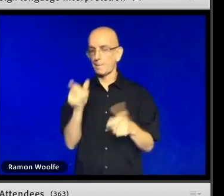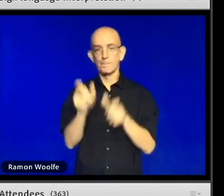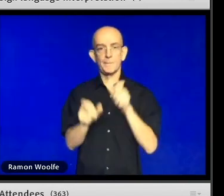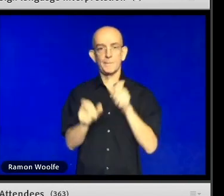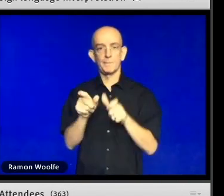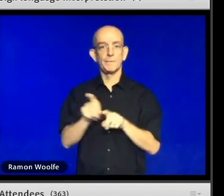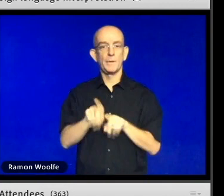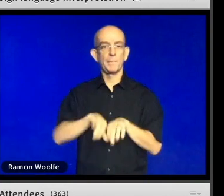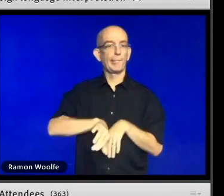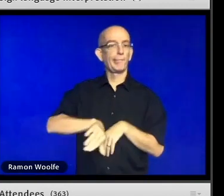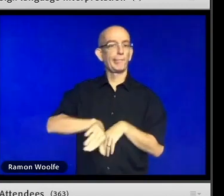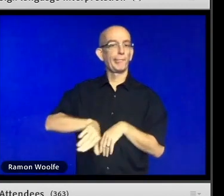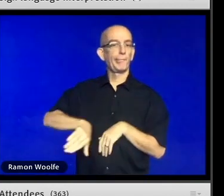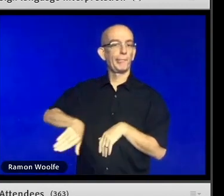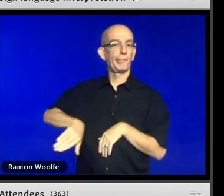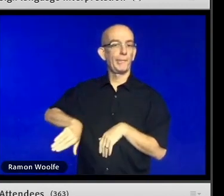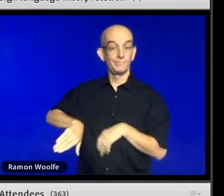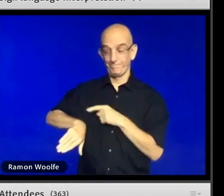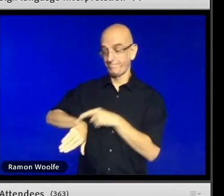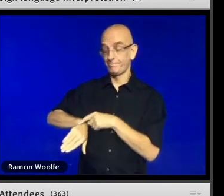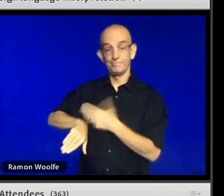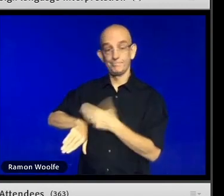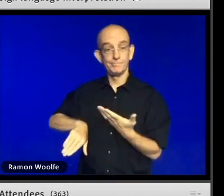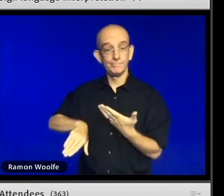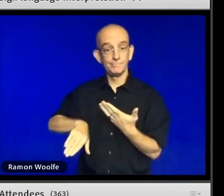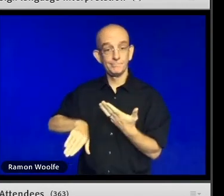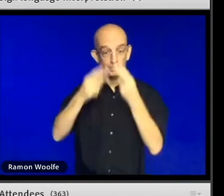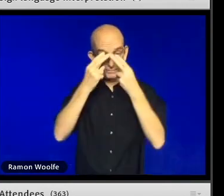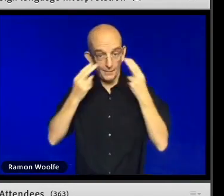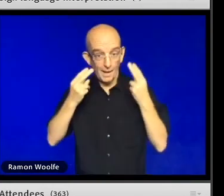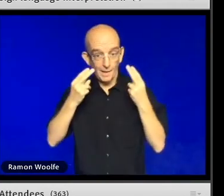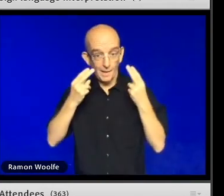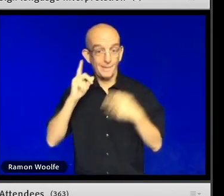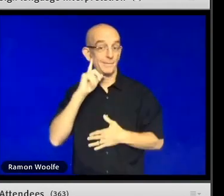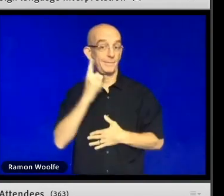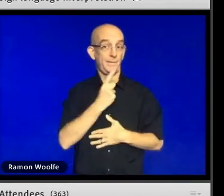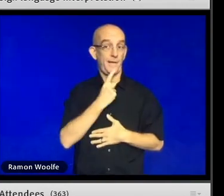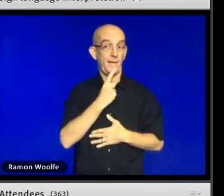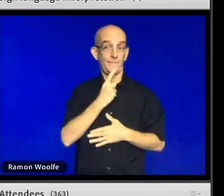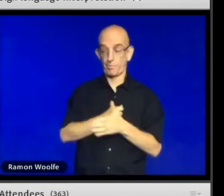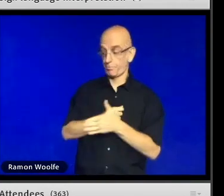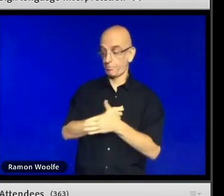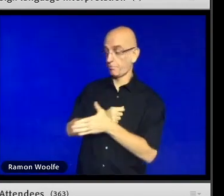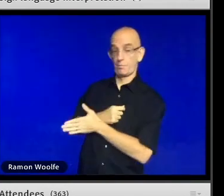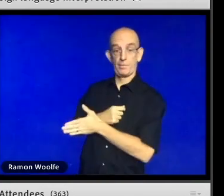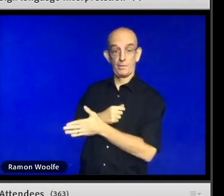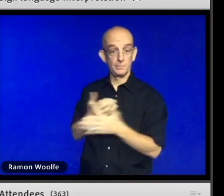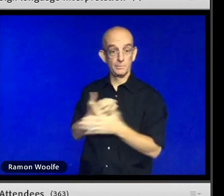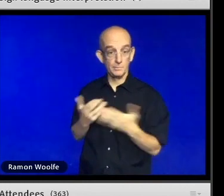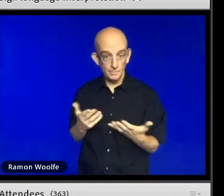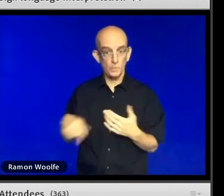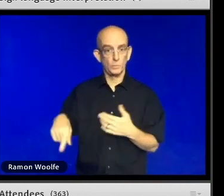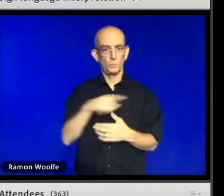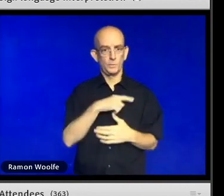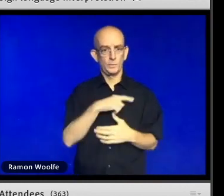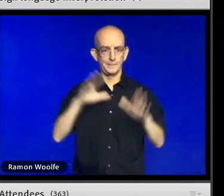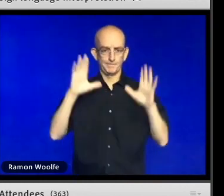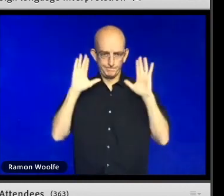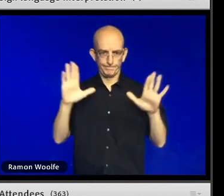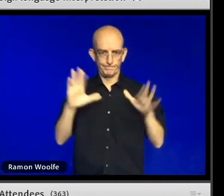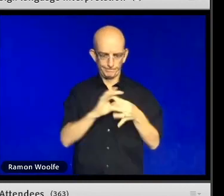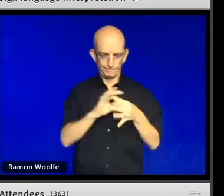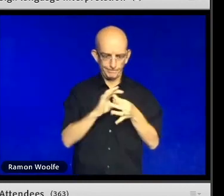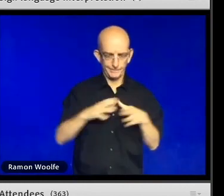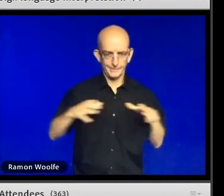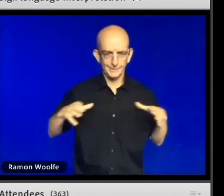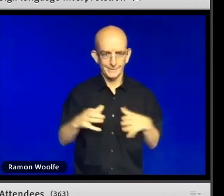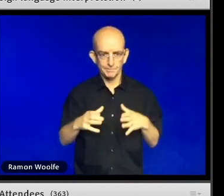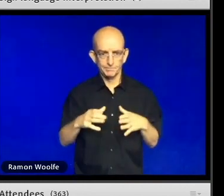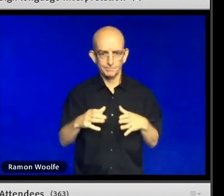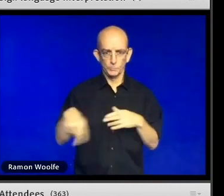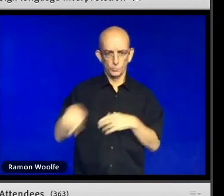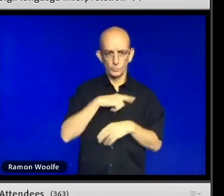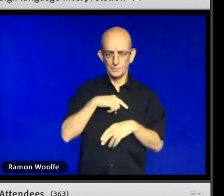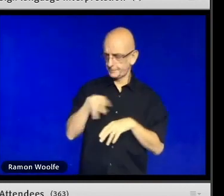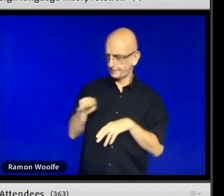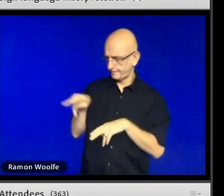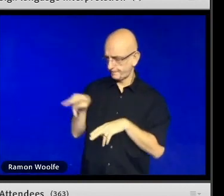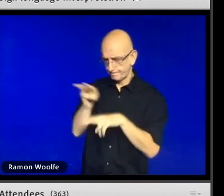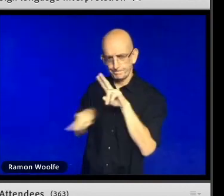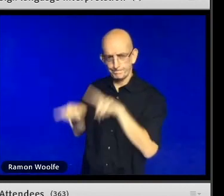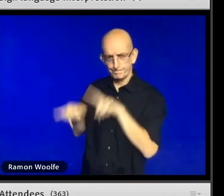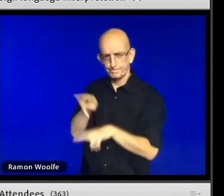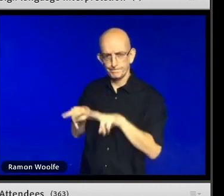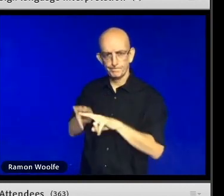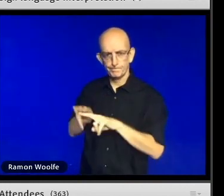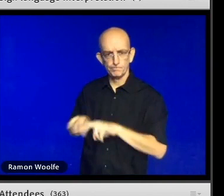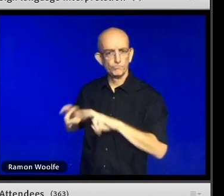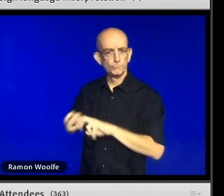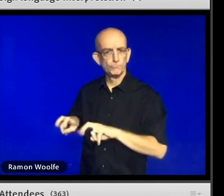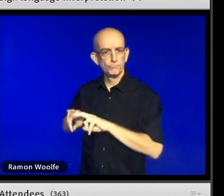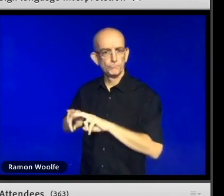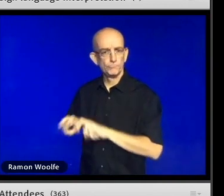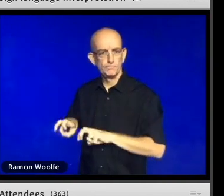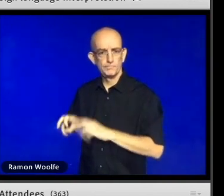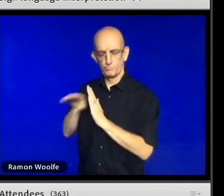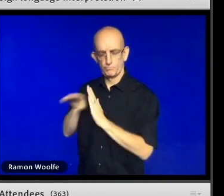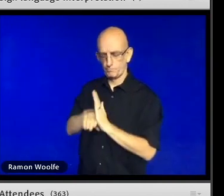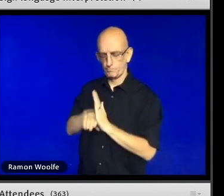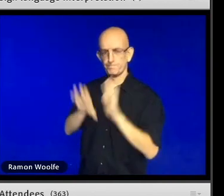to you. I don't know if we can see a bit, but of an exercise.